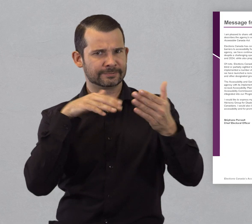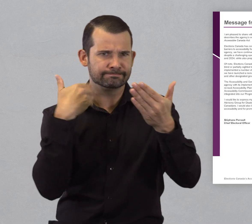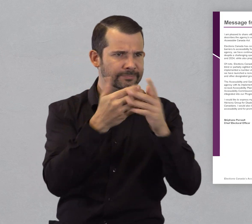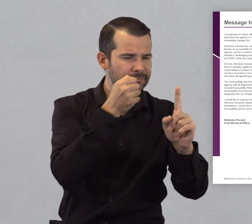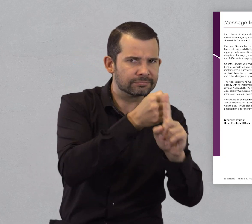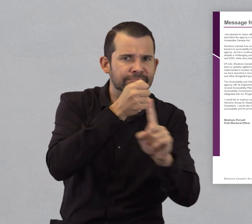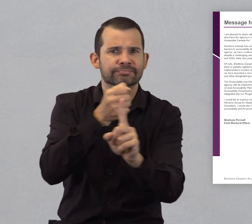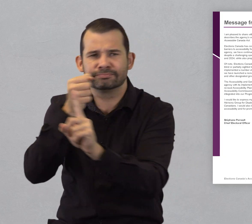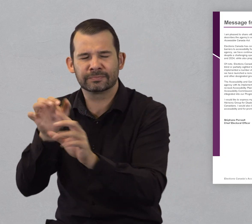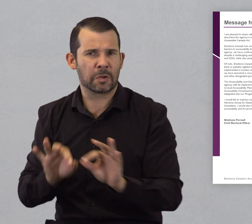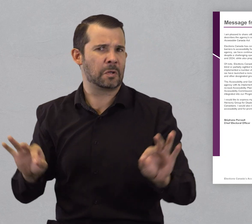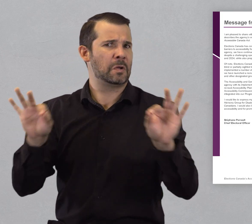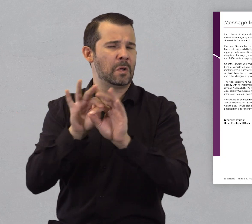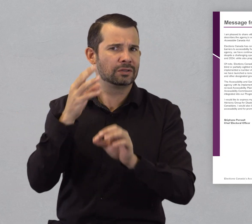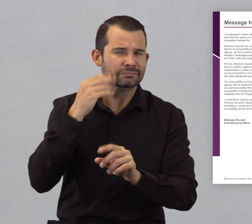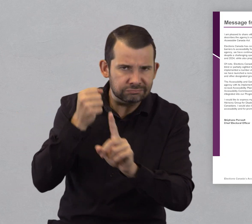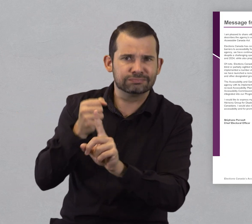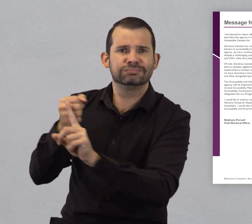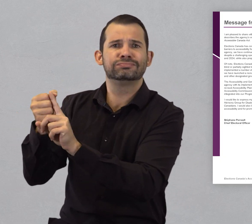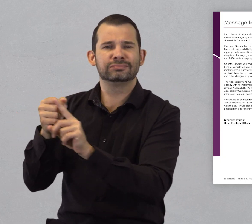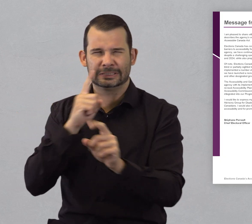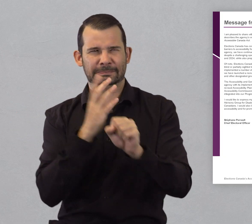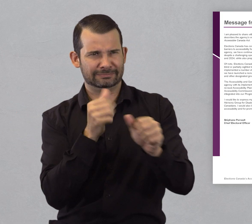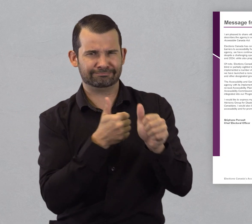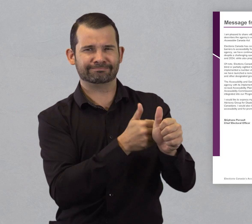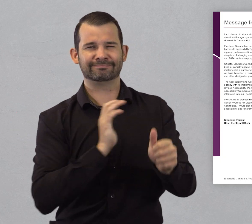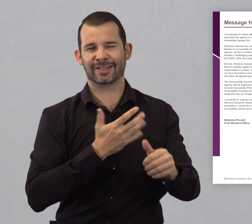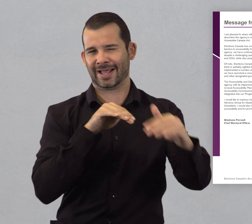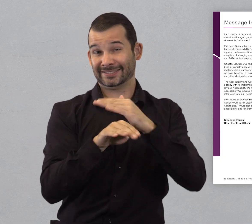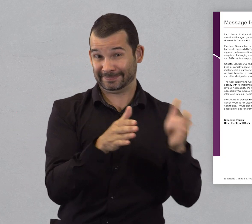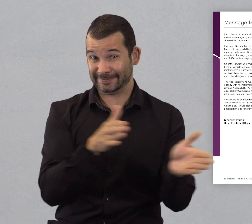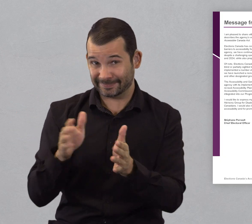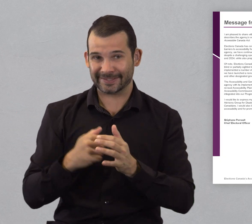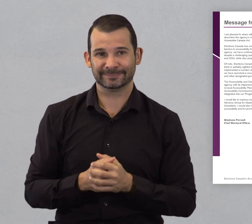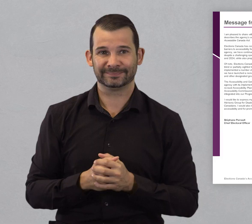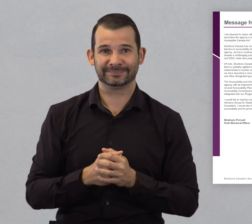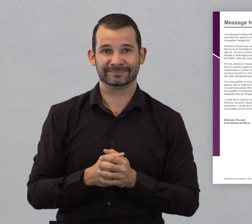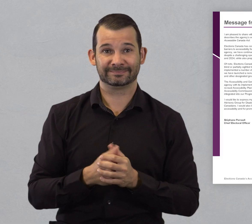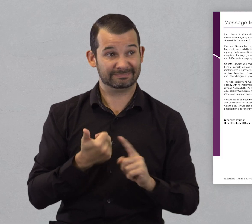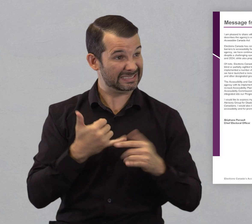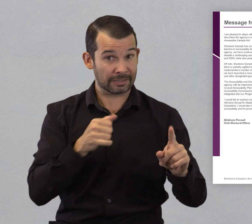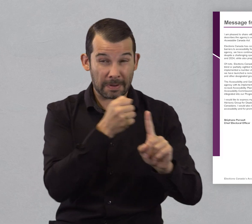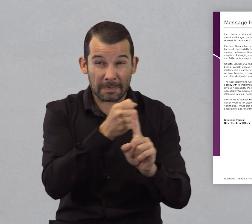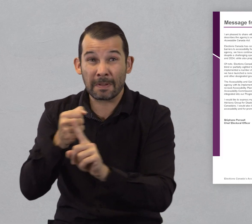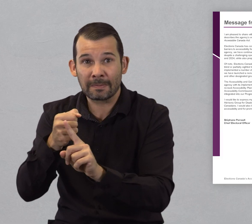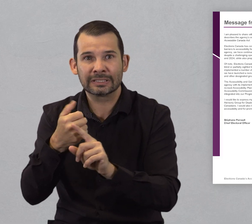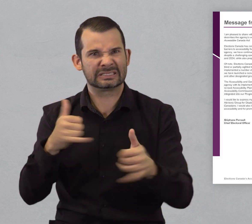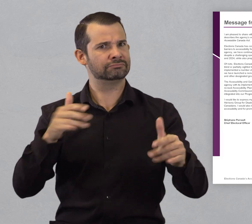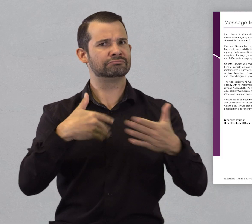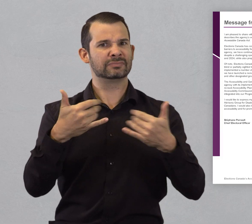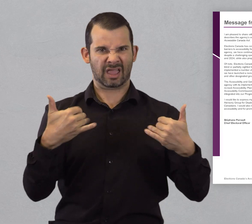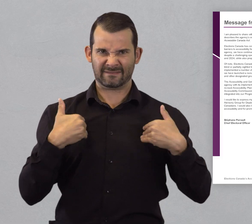reach important milestones, as committed to in our Accessibility Plan. This is despite a challenging